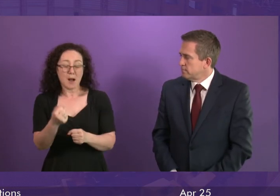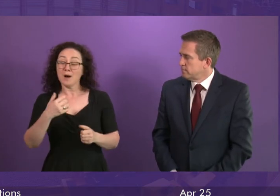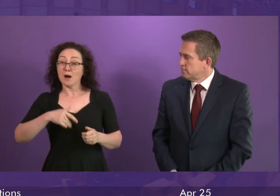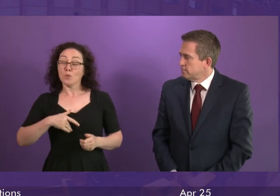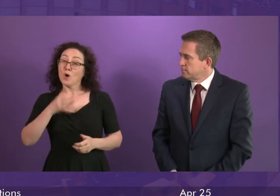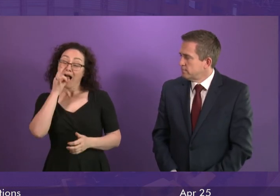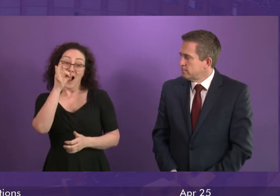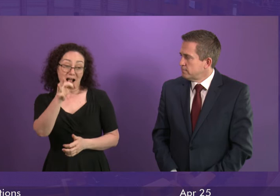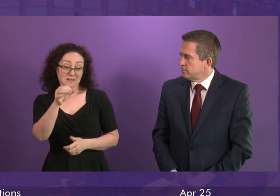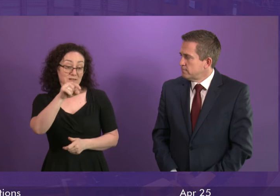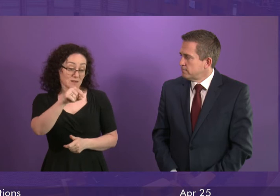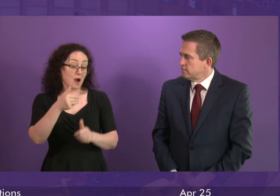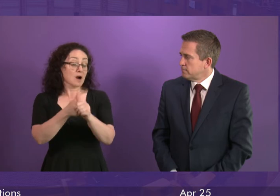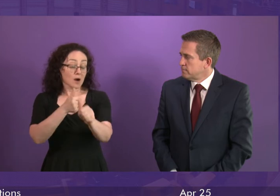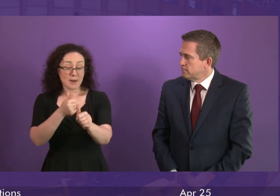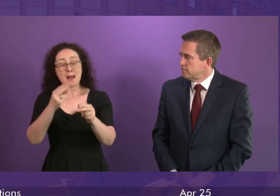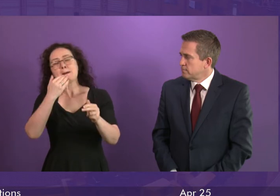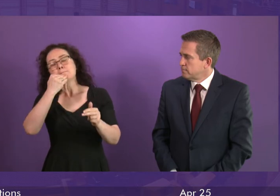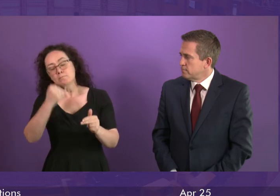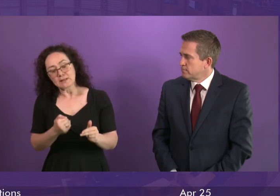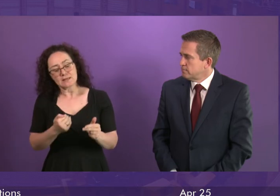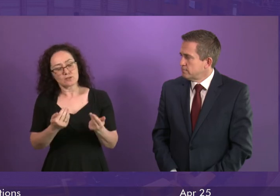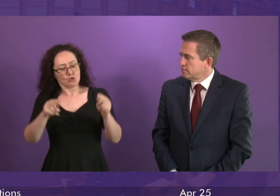of flaring on the local community. SEPA has advised us that later today it will